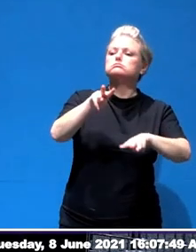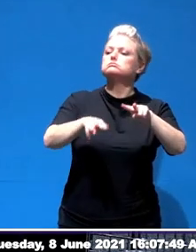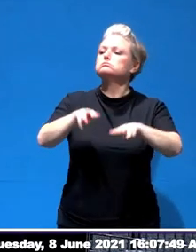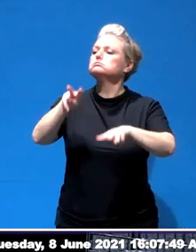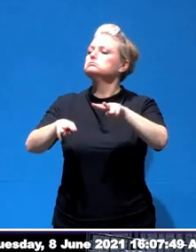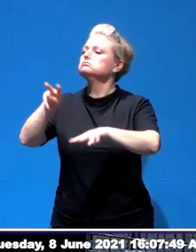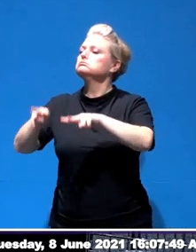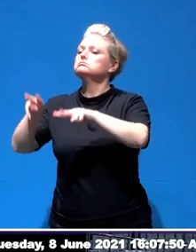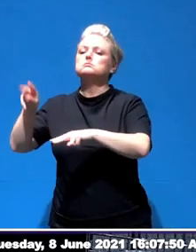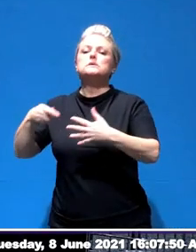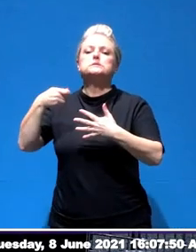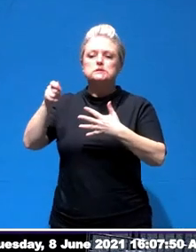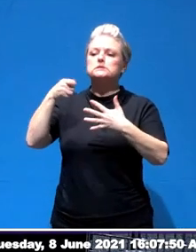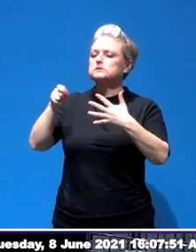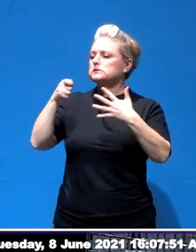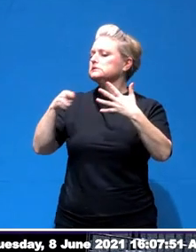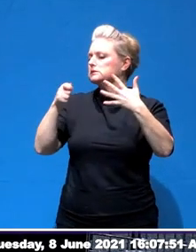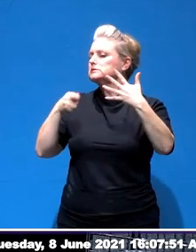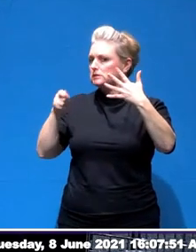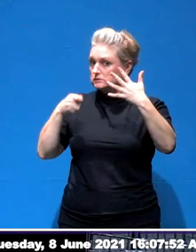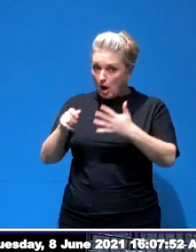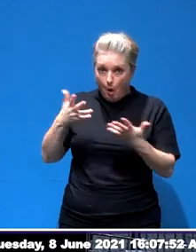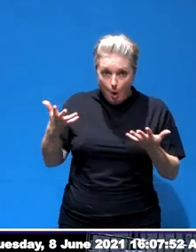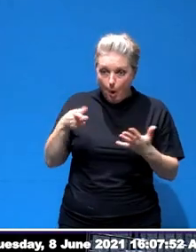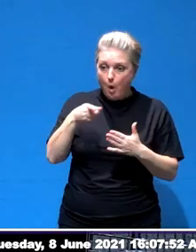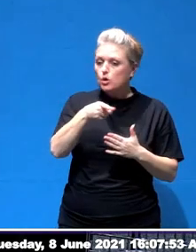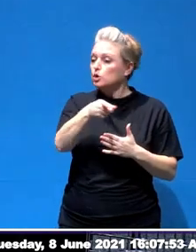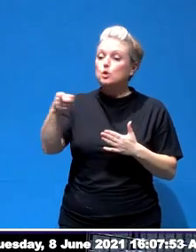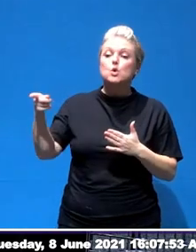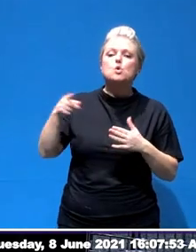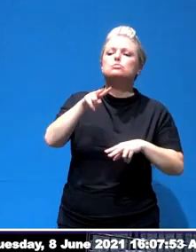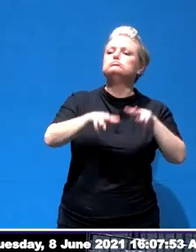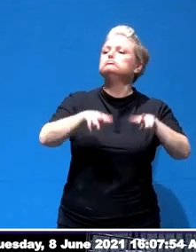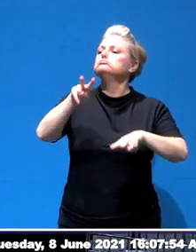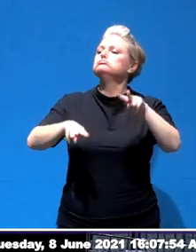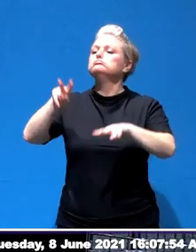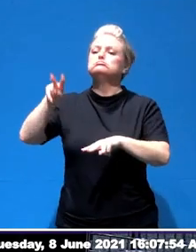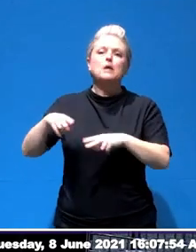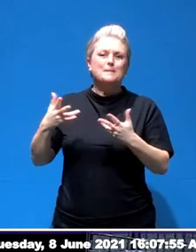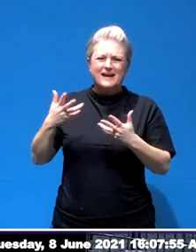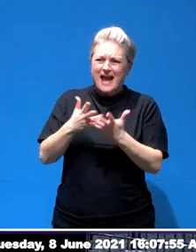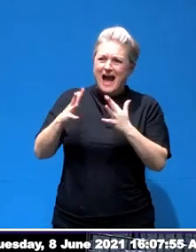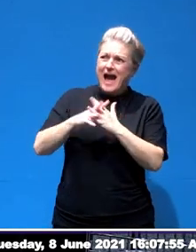working and are you going to be able to report on the success of these initiatives, and when would that be?